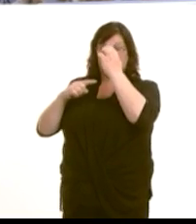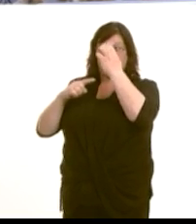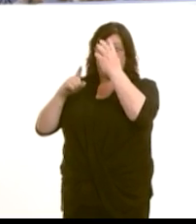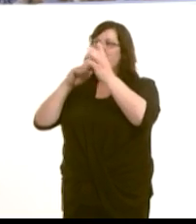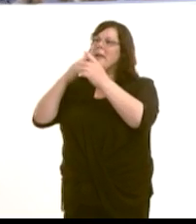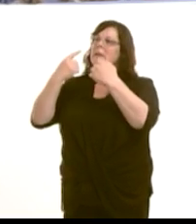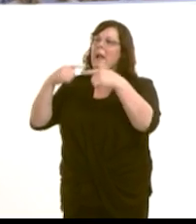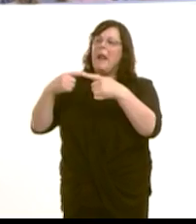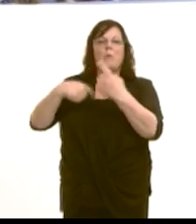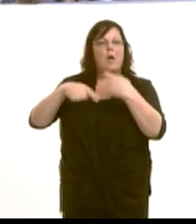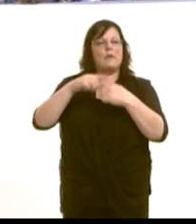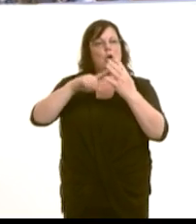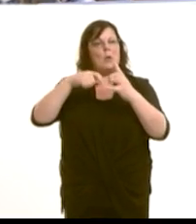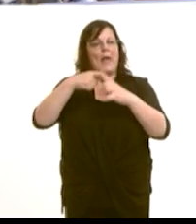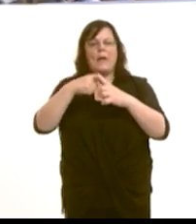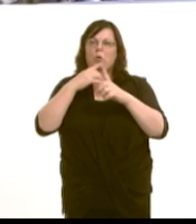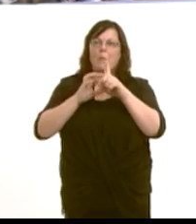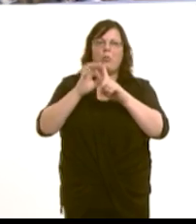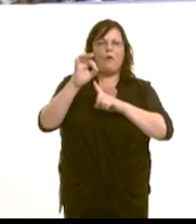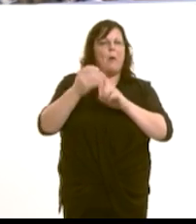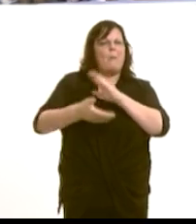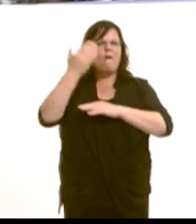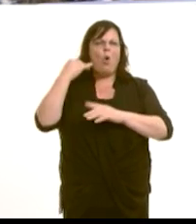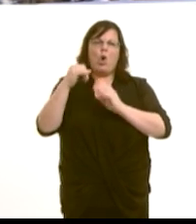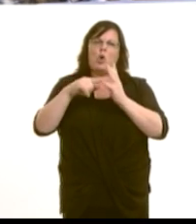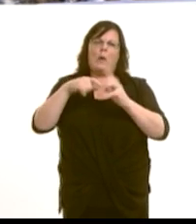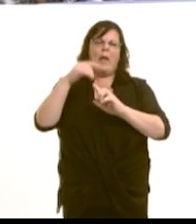The UK had a bad reputation, environmentally, as a source of acid rain.